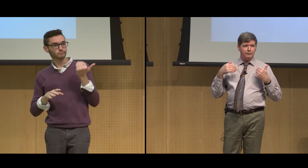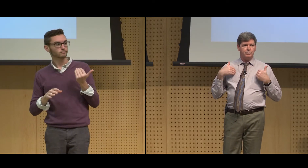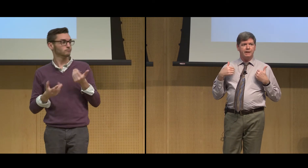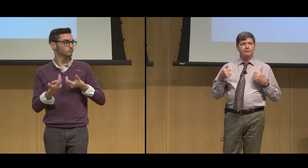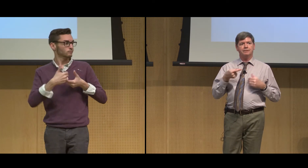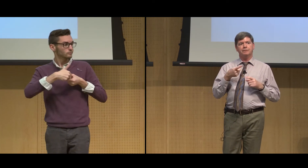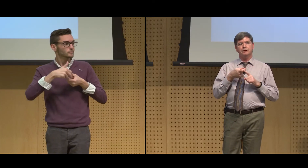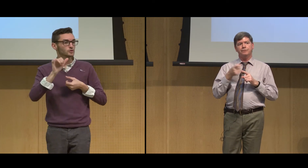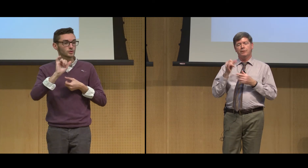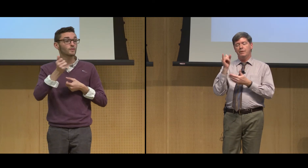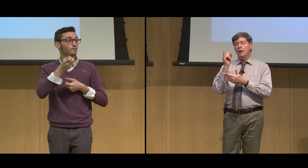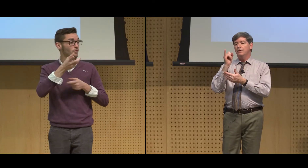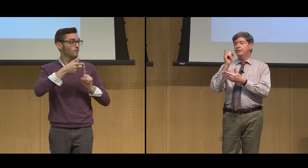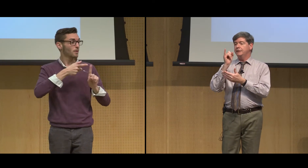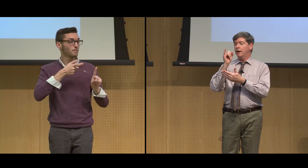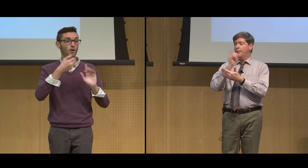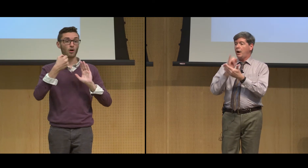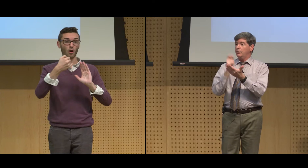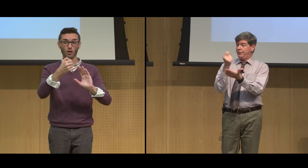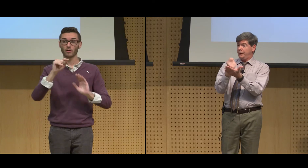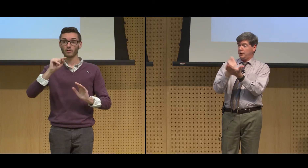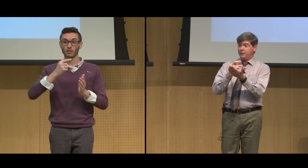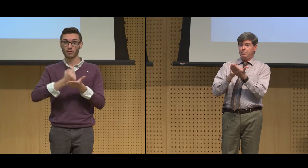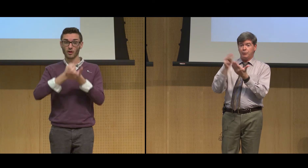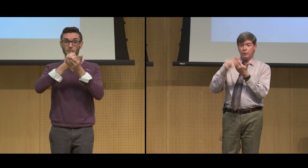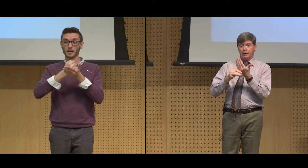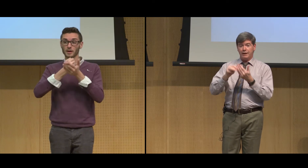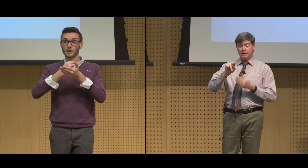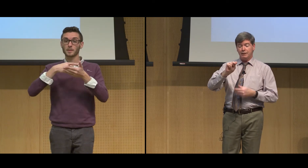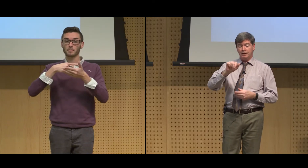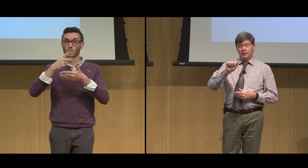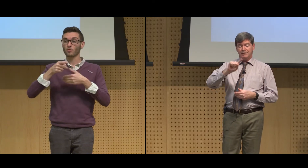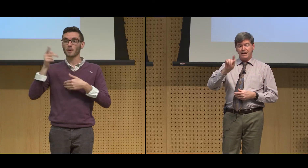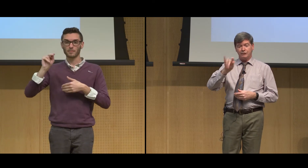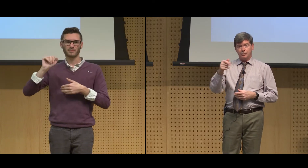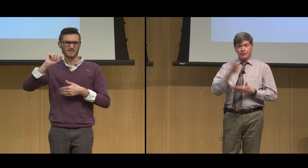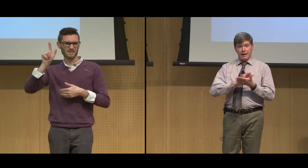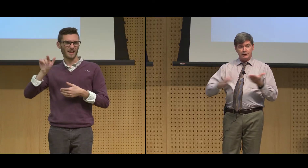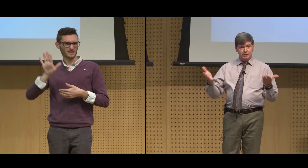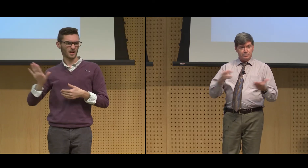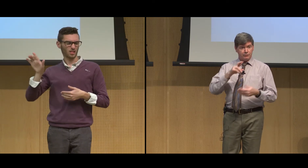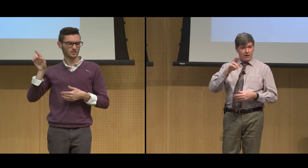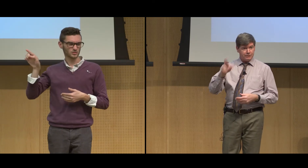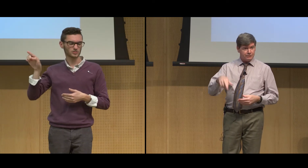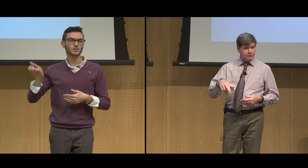We had several from the, um, art therapy program at Nazareth College here in Rochester.